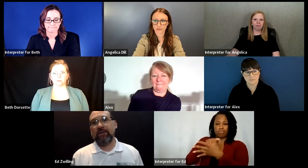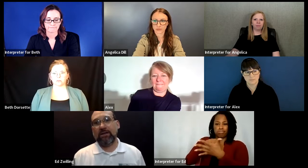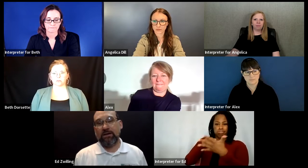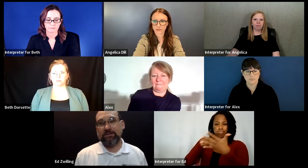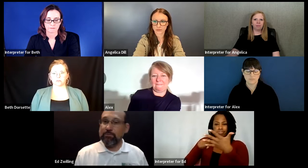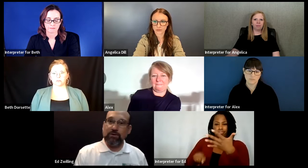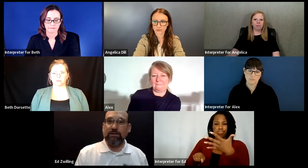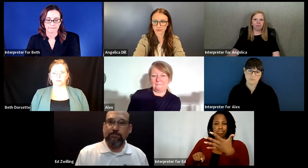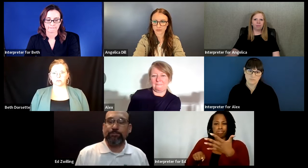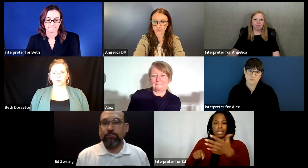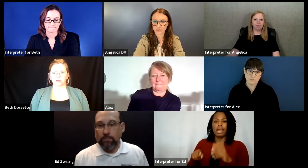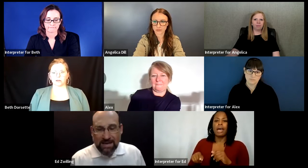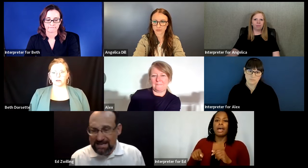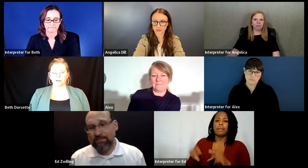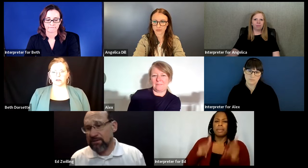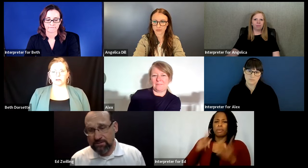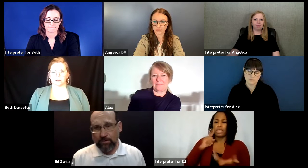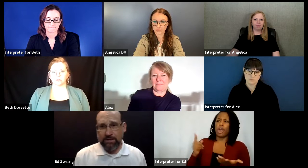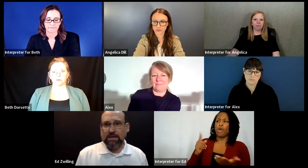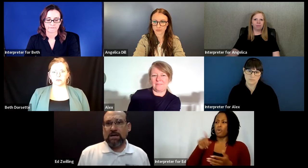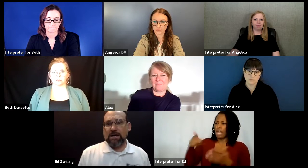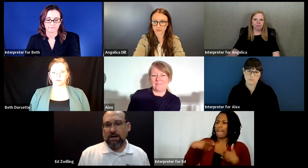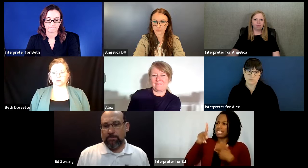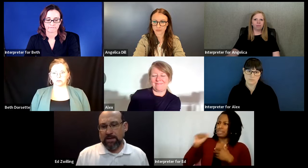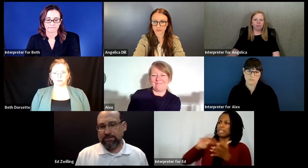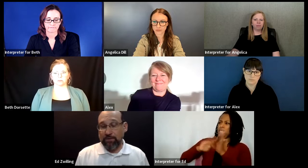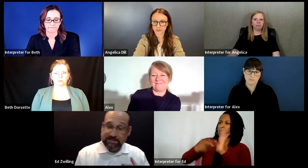having a disability, any disability. That's how he does it.